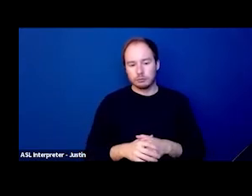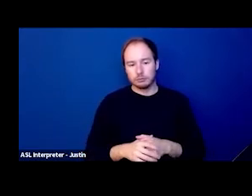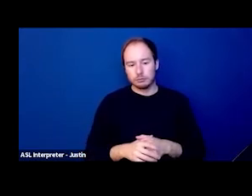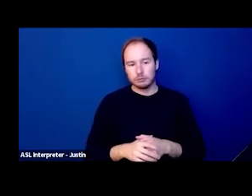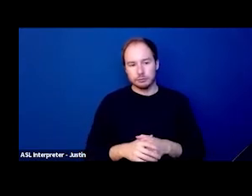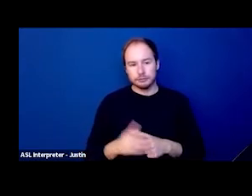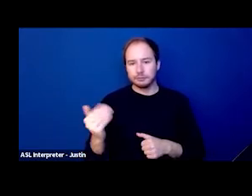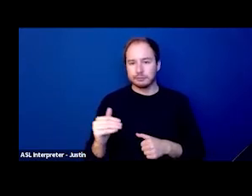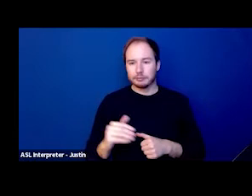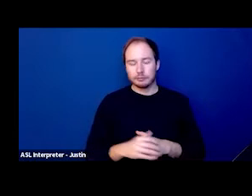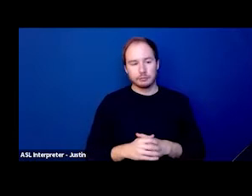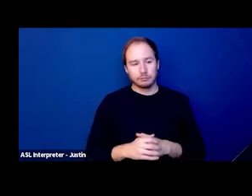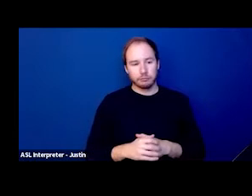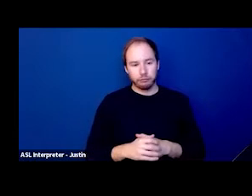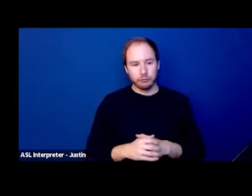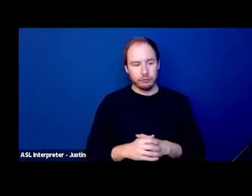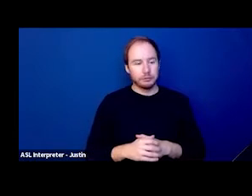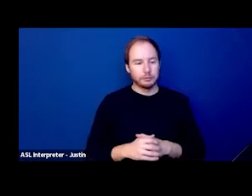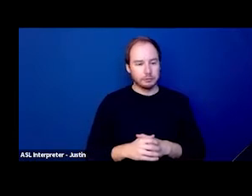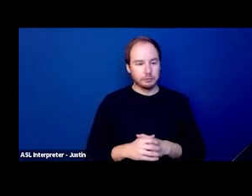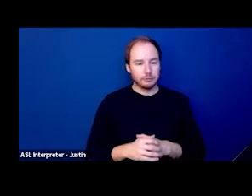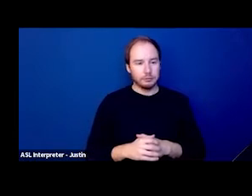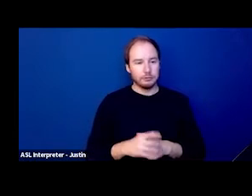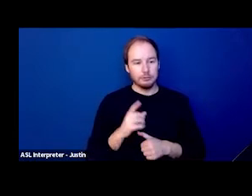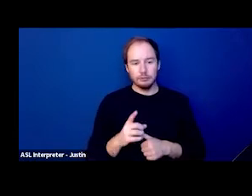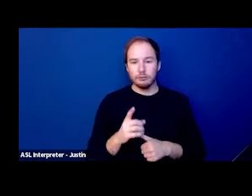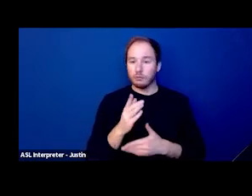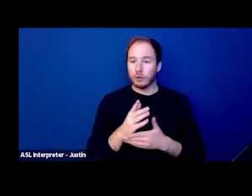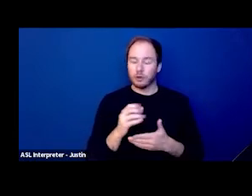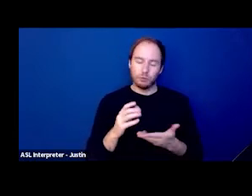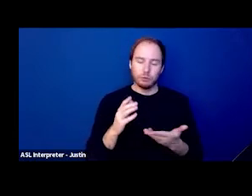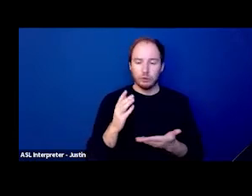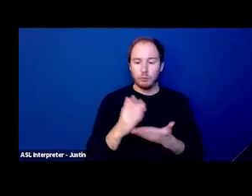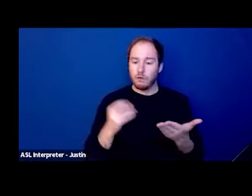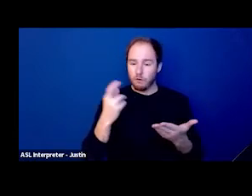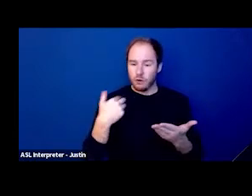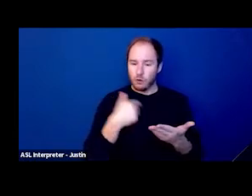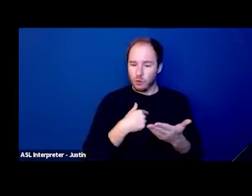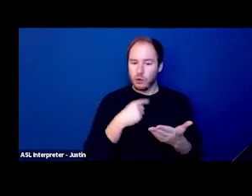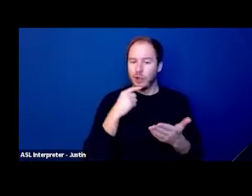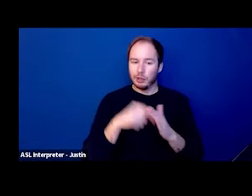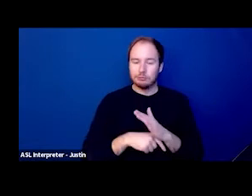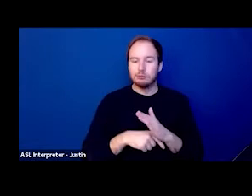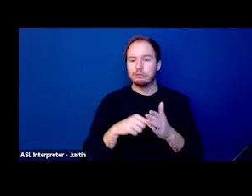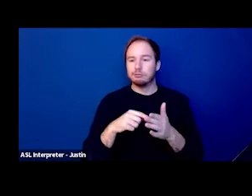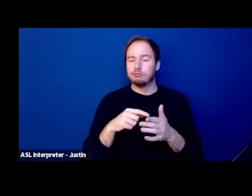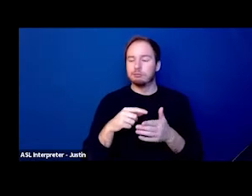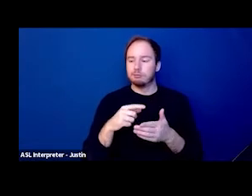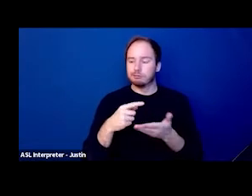Next slide. So part of the reason that we go over the details or the pieces of that Coordinated Entry, is like Alicia mentioned,